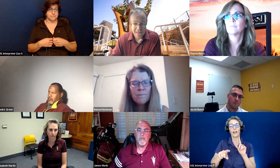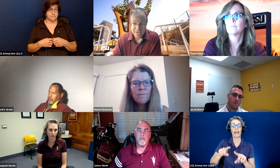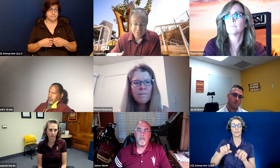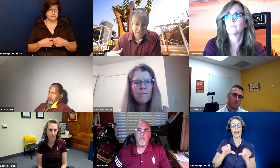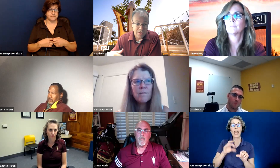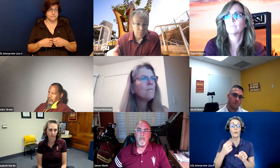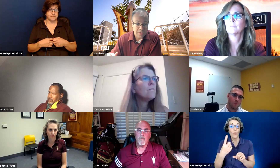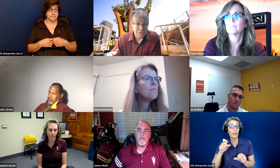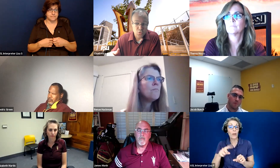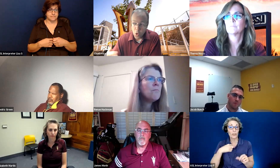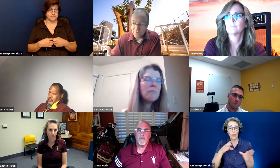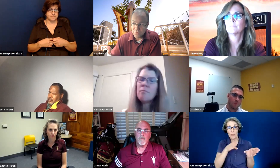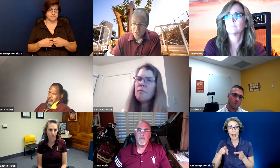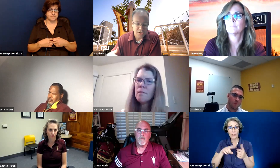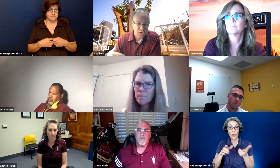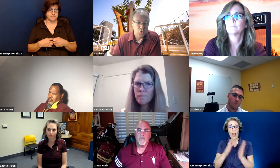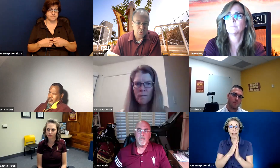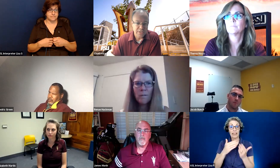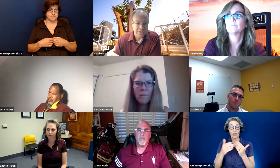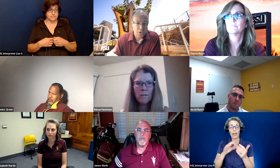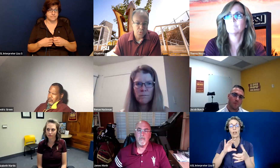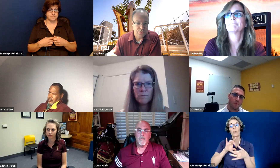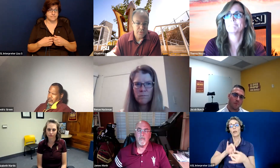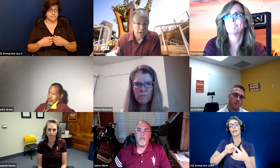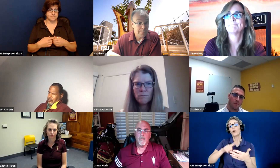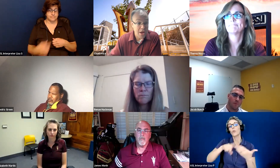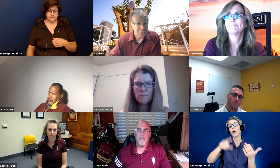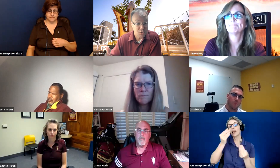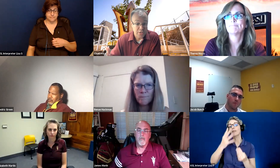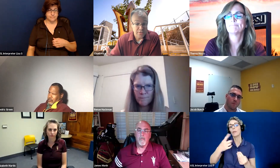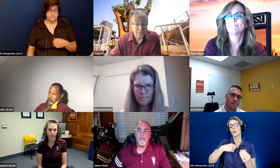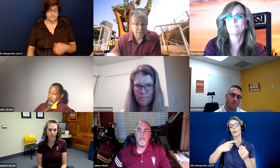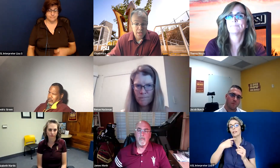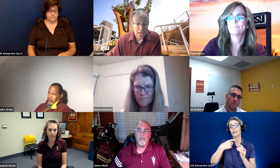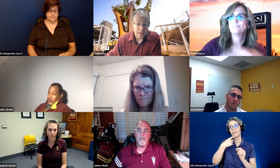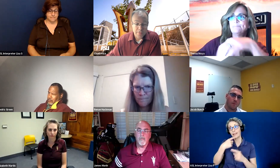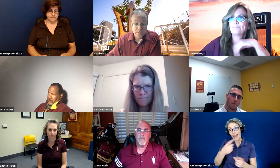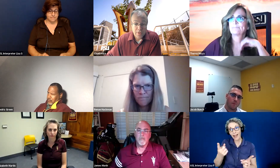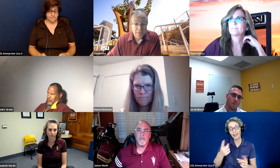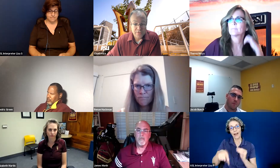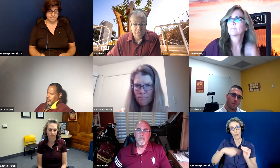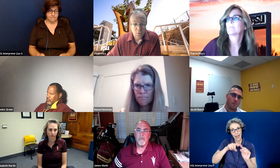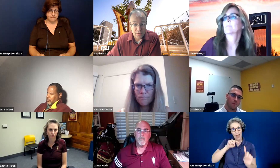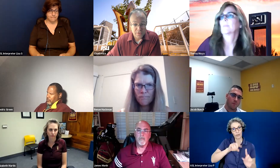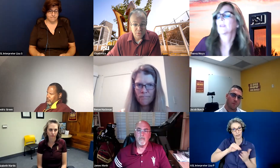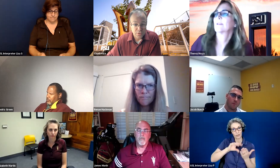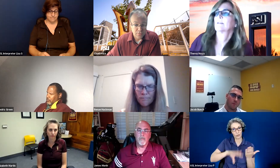to ask relates to what information do we disclose about a student and one of the person ask